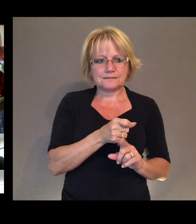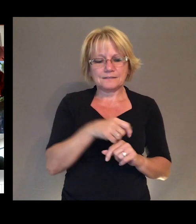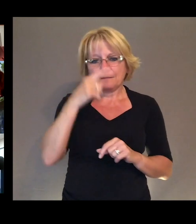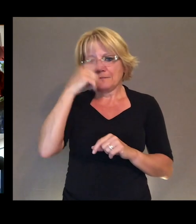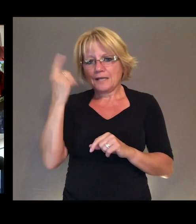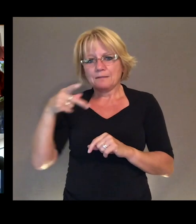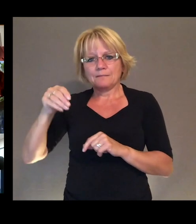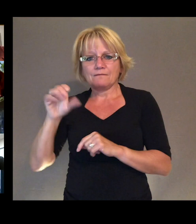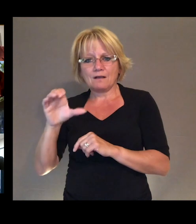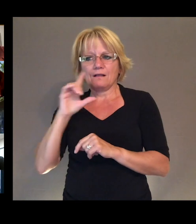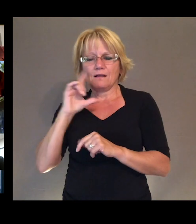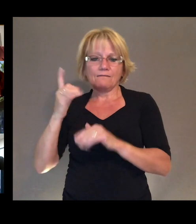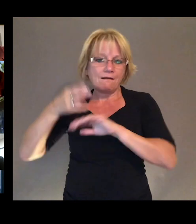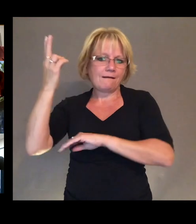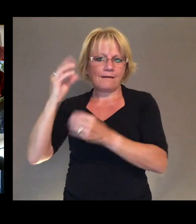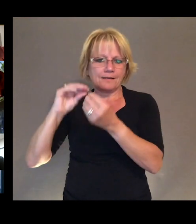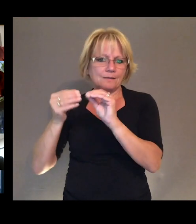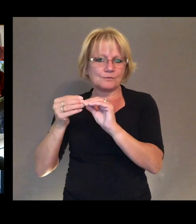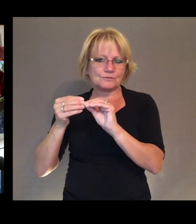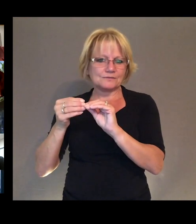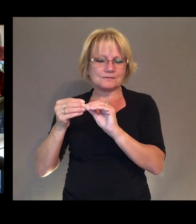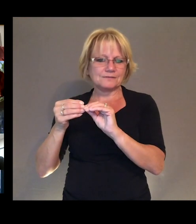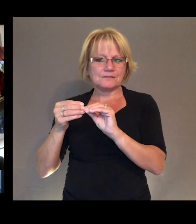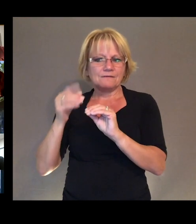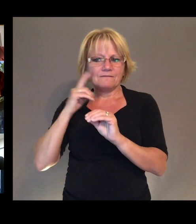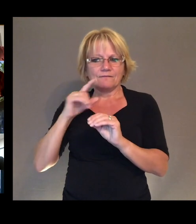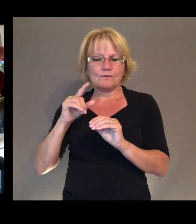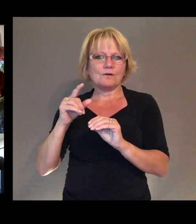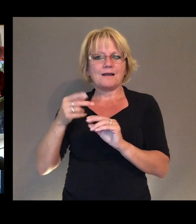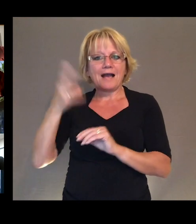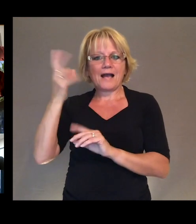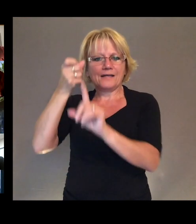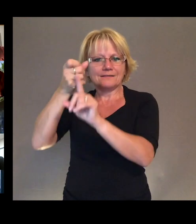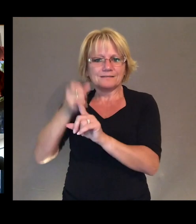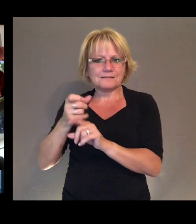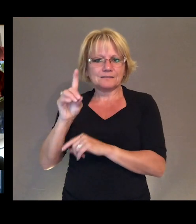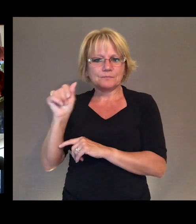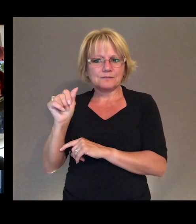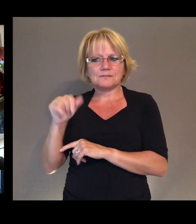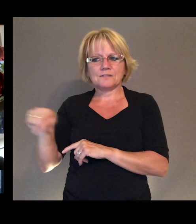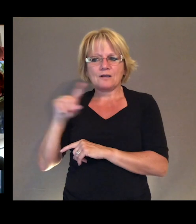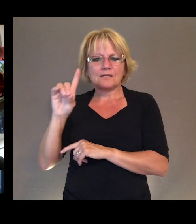in high incidence disabilities. And these are diagnosed or labeled by school professionals.